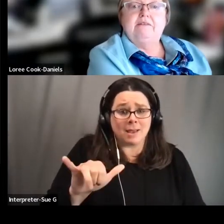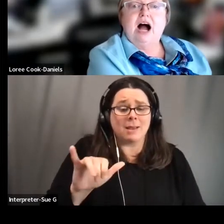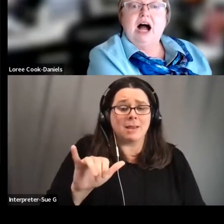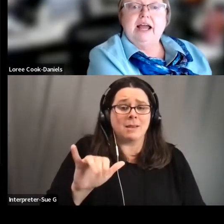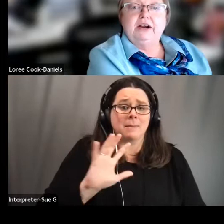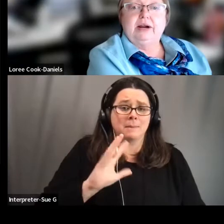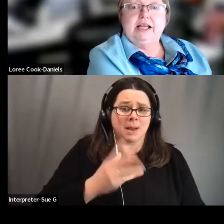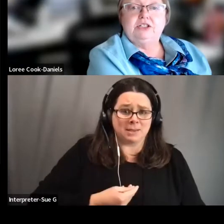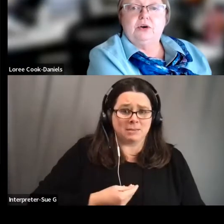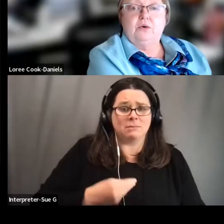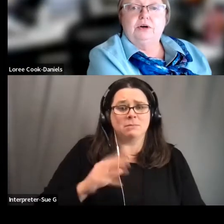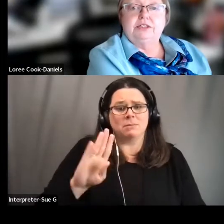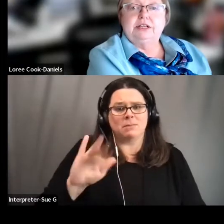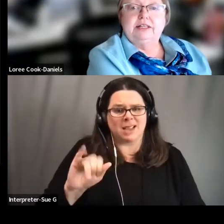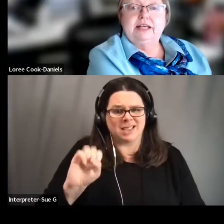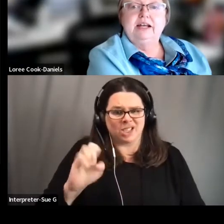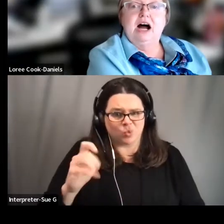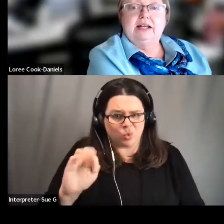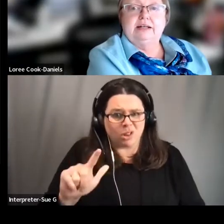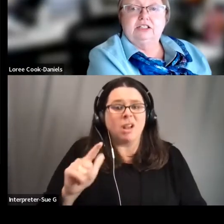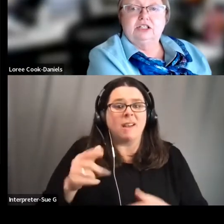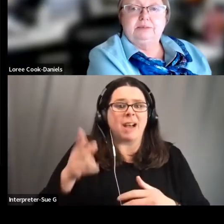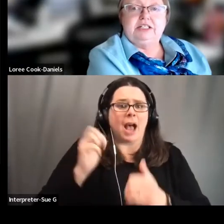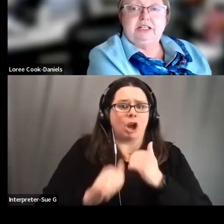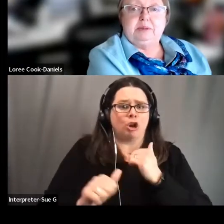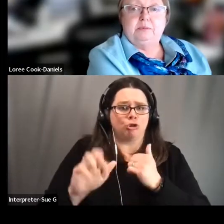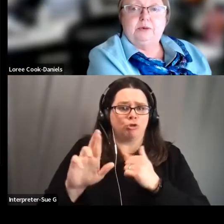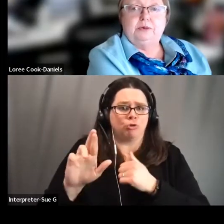have higher ACE scores than non LGBT people.